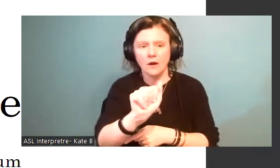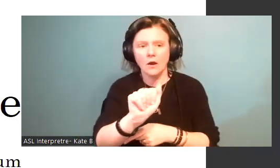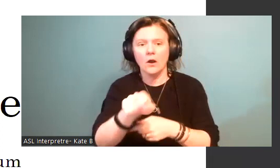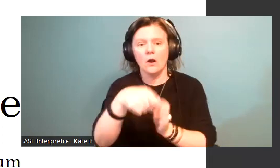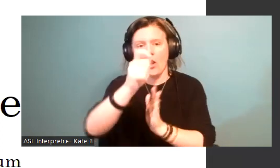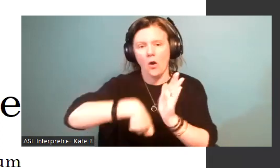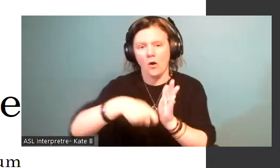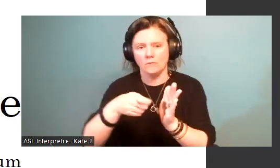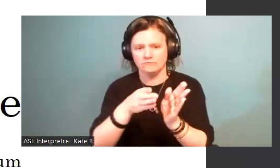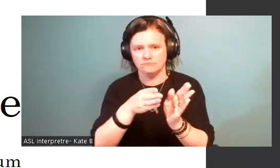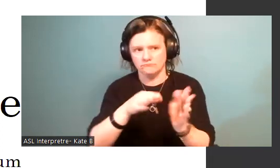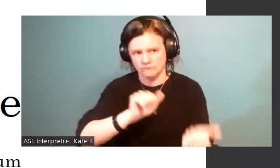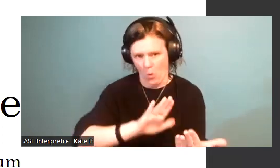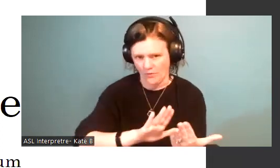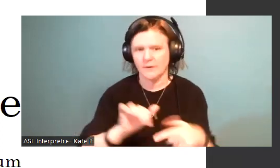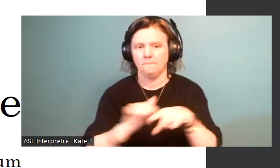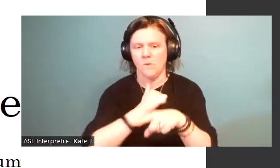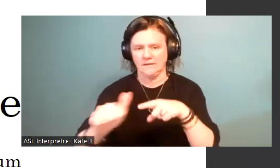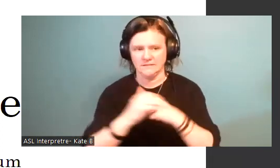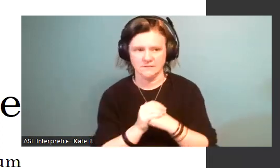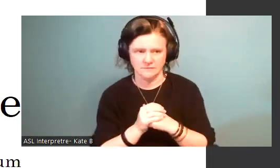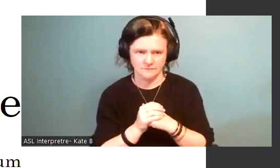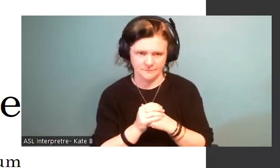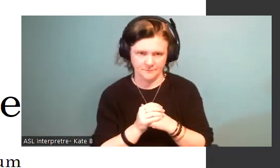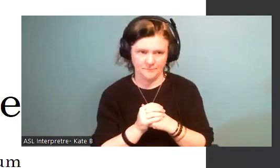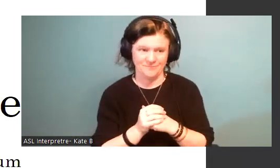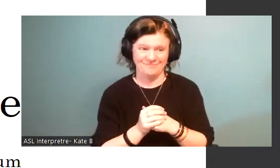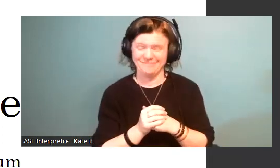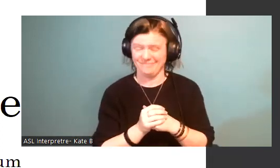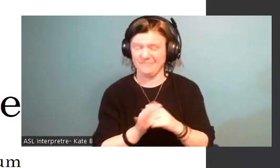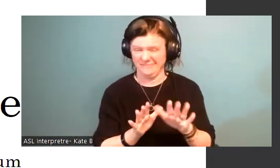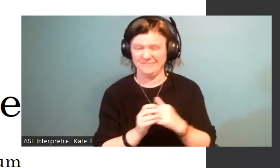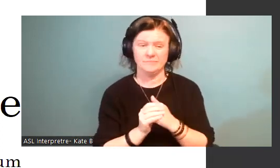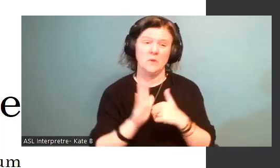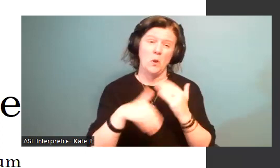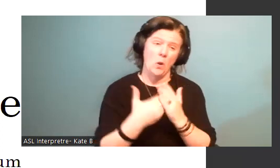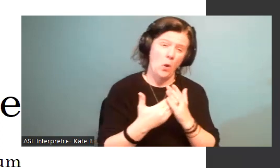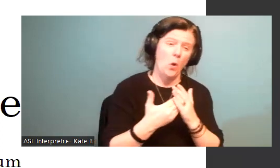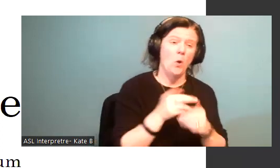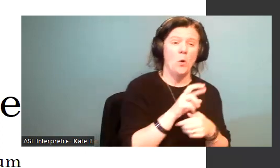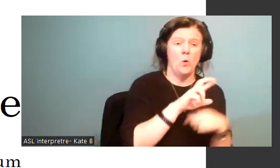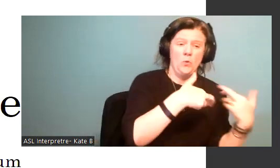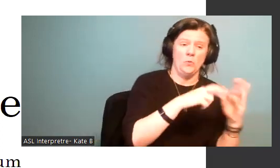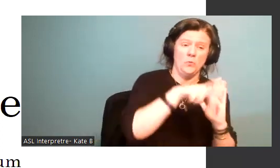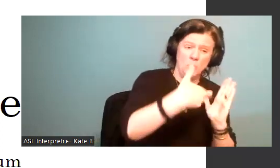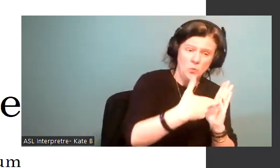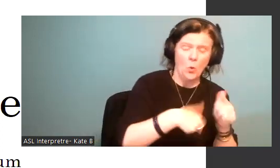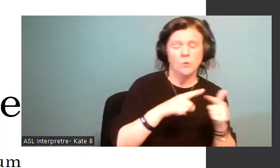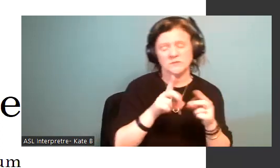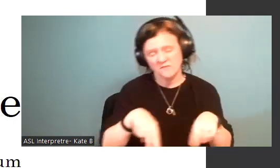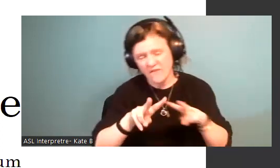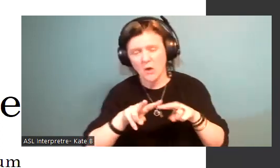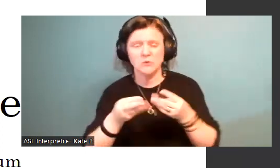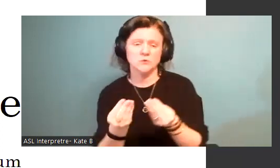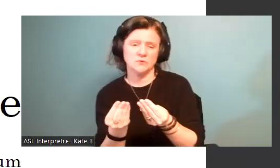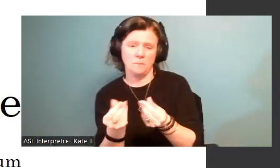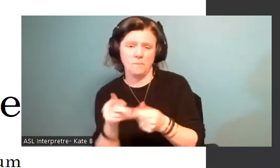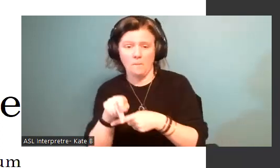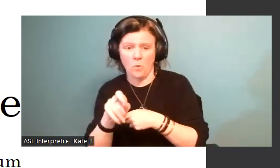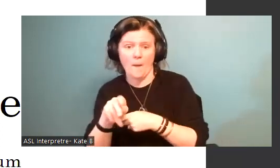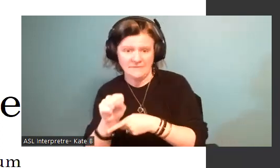you get that deep into I'm.